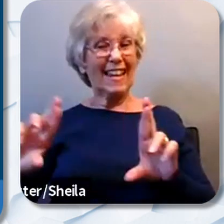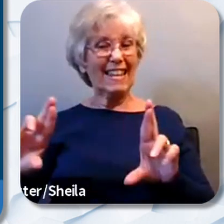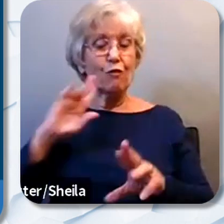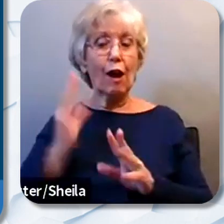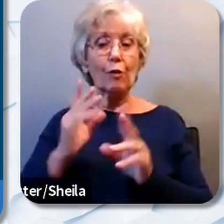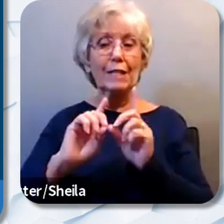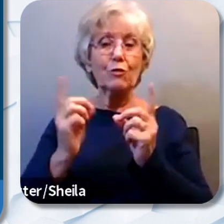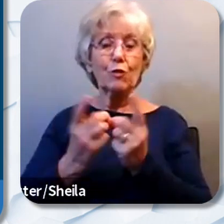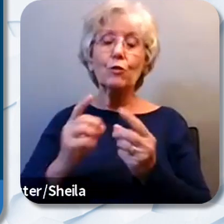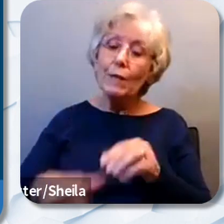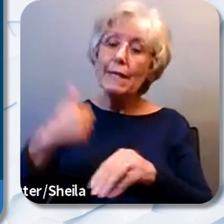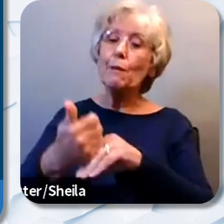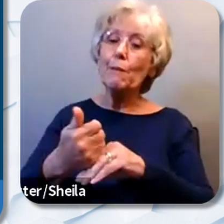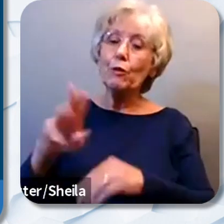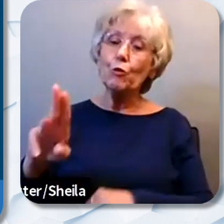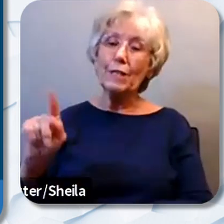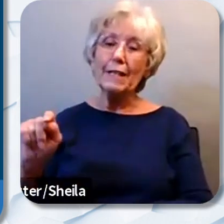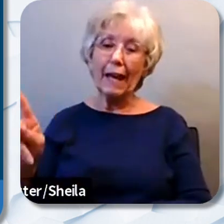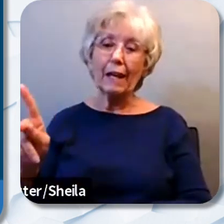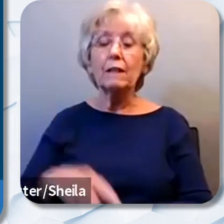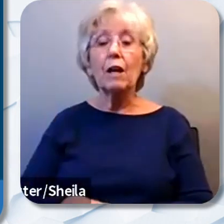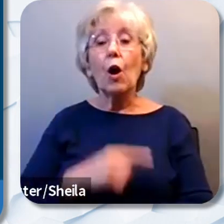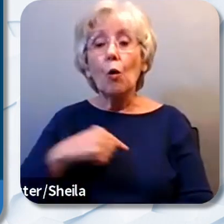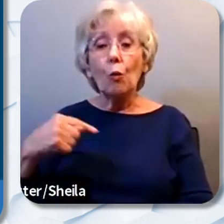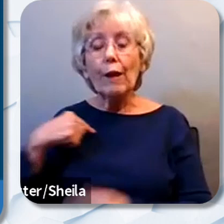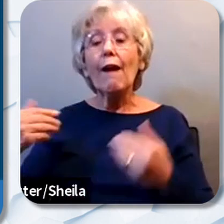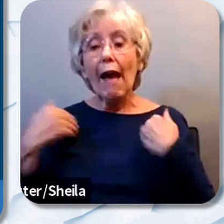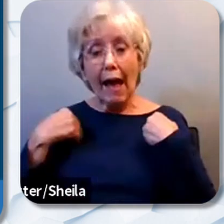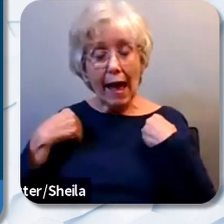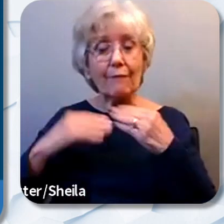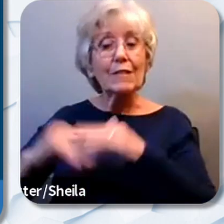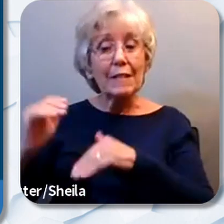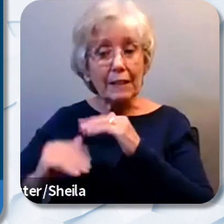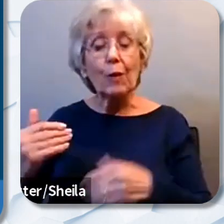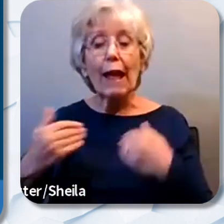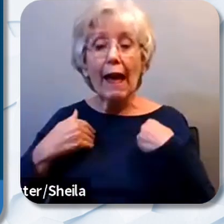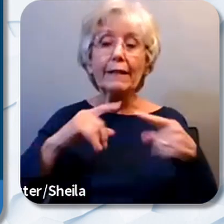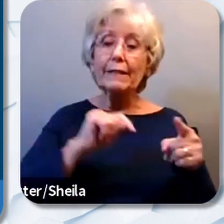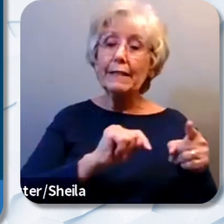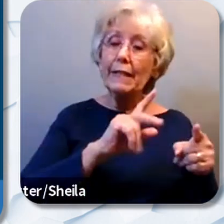implement new tk. We have the facilities, we have a tk classroom at every elementary school,